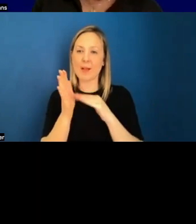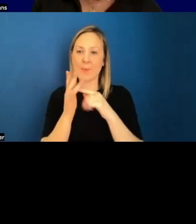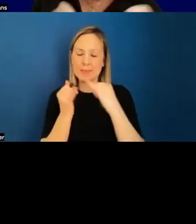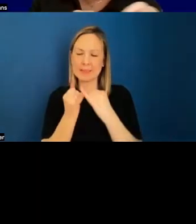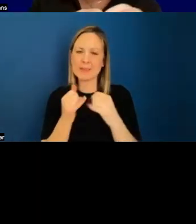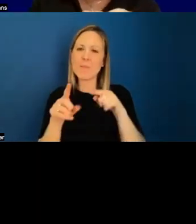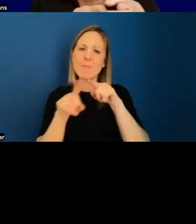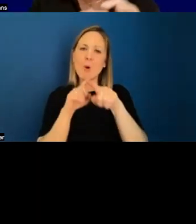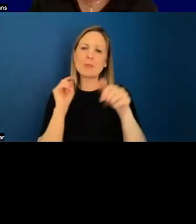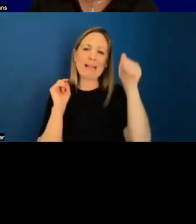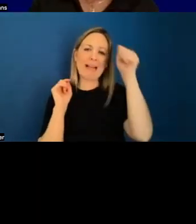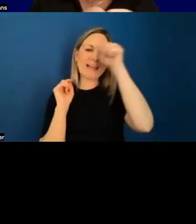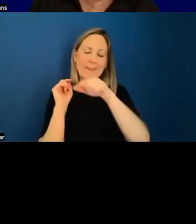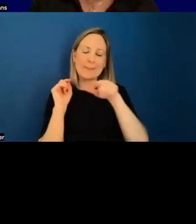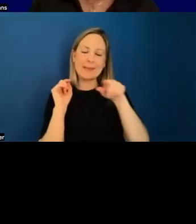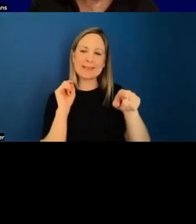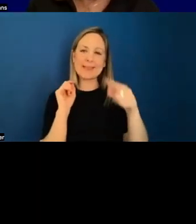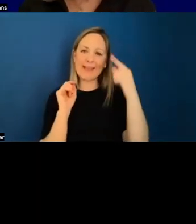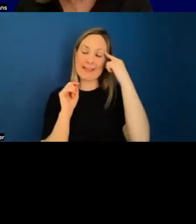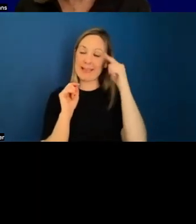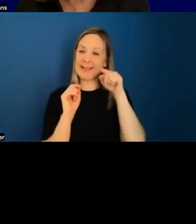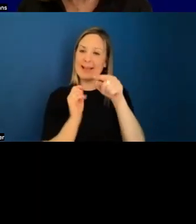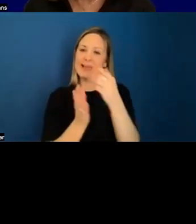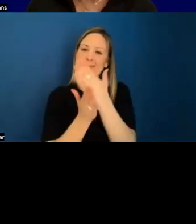all consider that the thalamus is part of the limbic system.